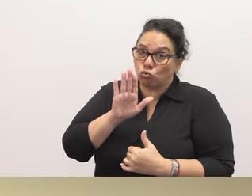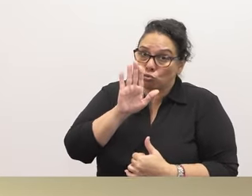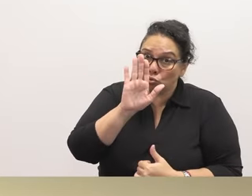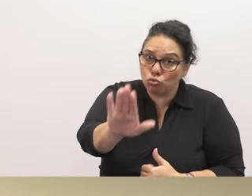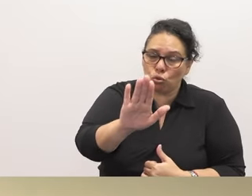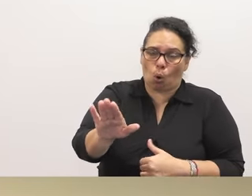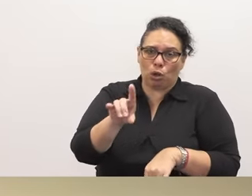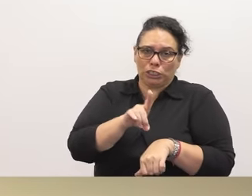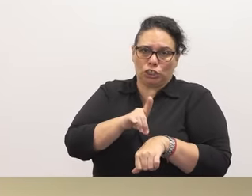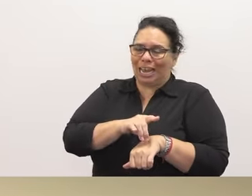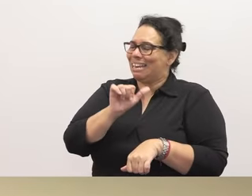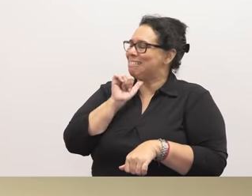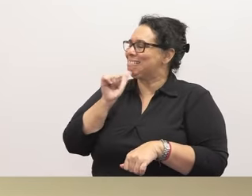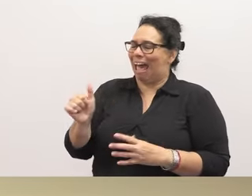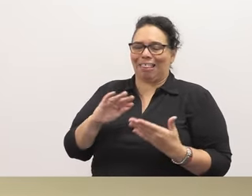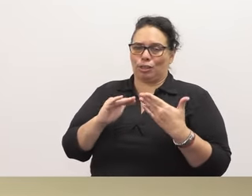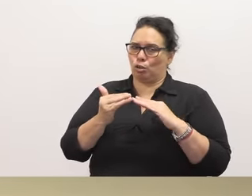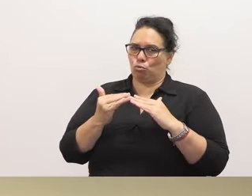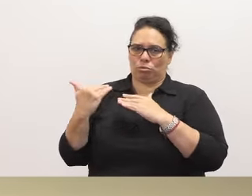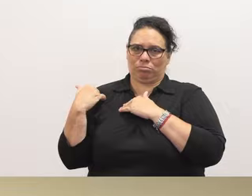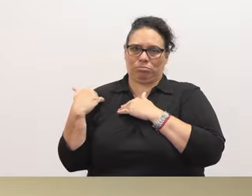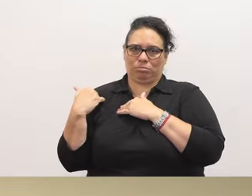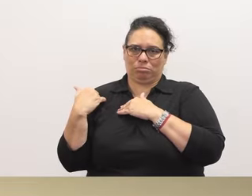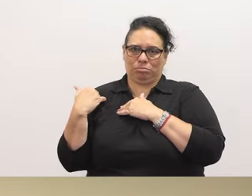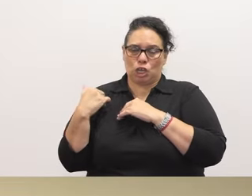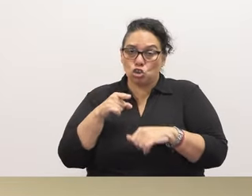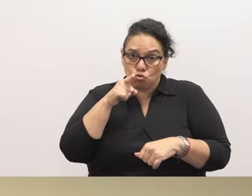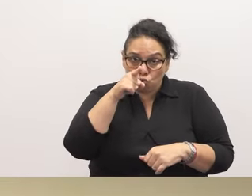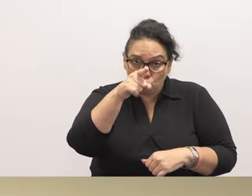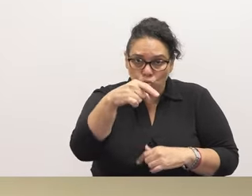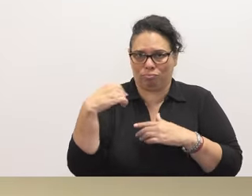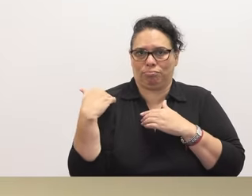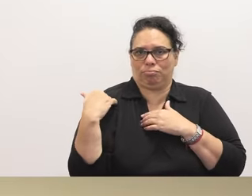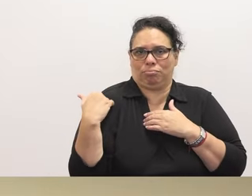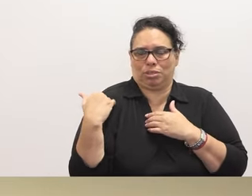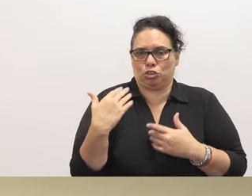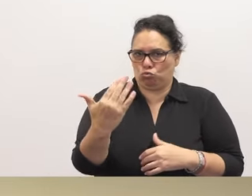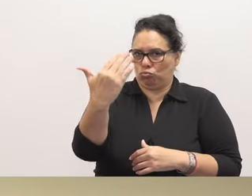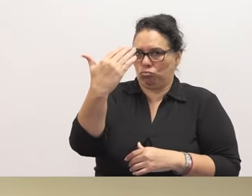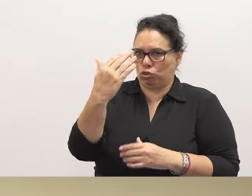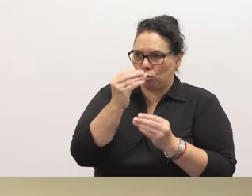it's not the community's obligation to magically know what your intentions are